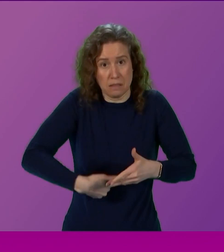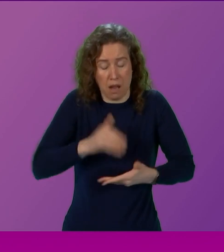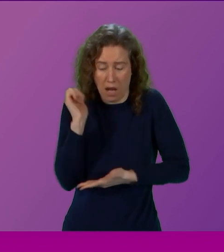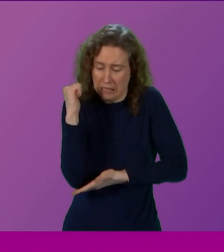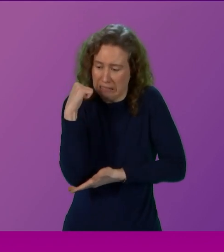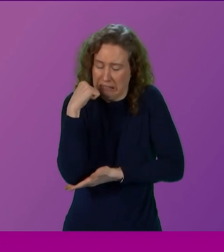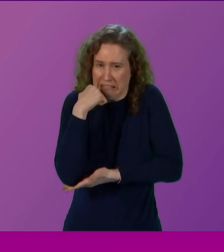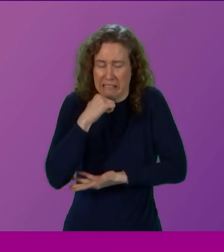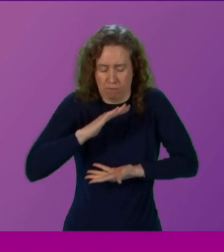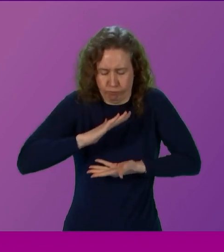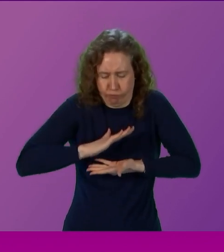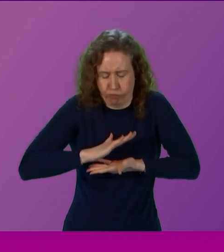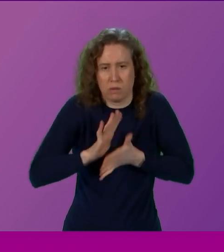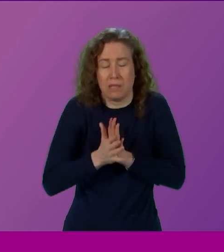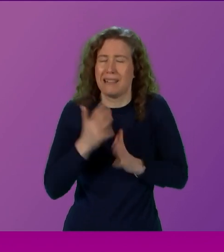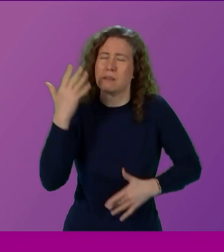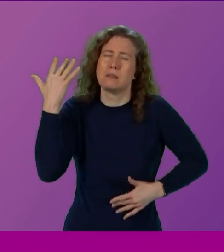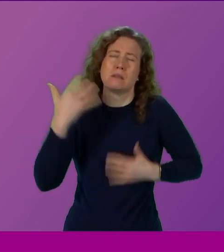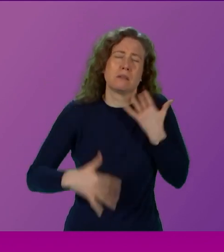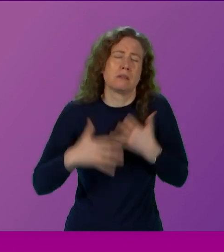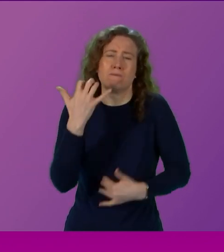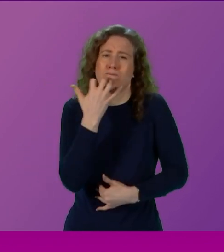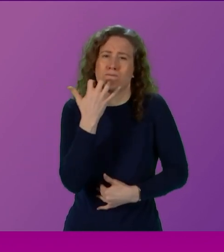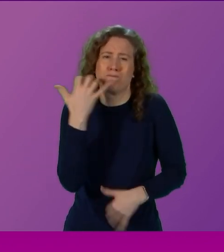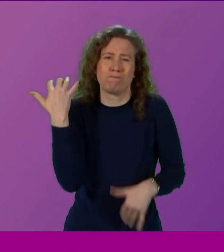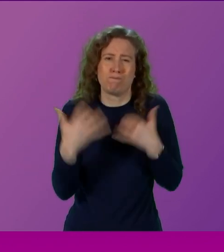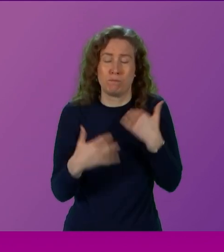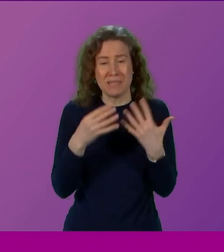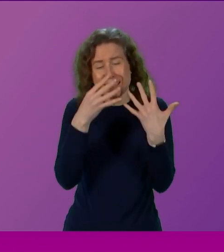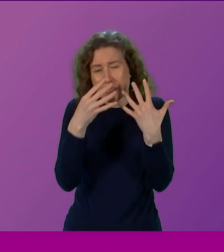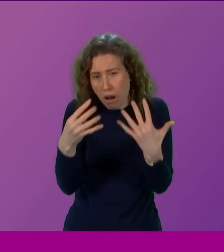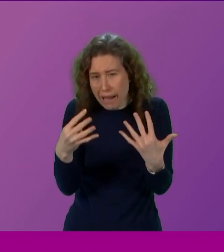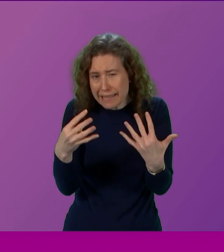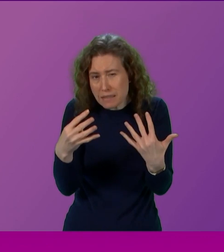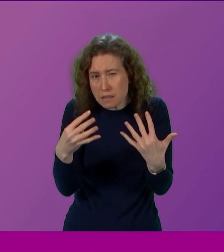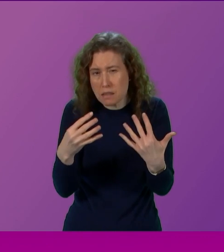and he has been left in excruciating pain. A nine-year-old in excruciating